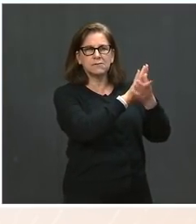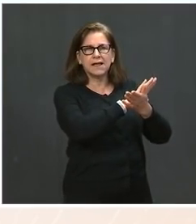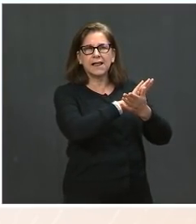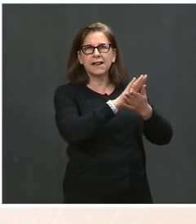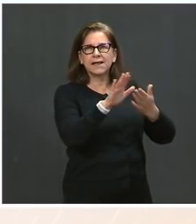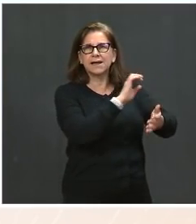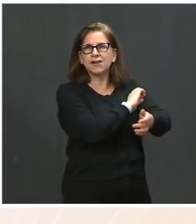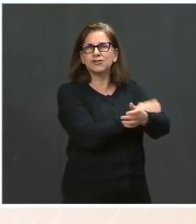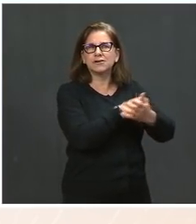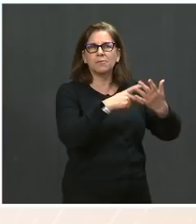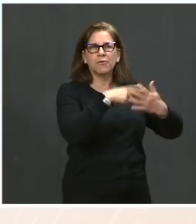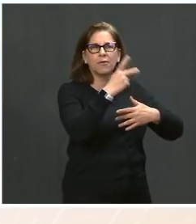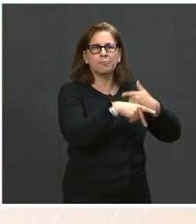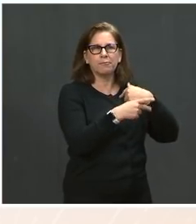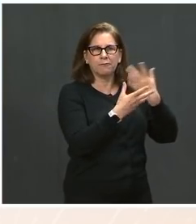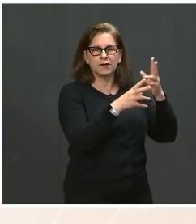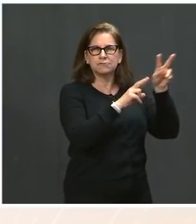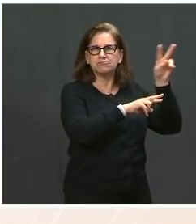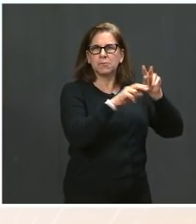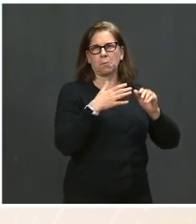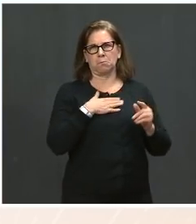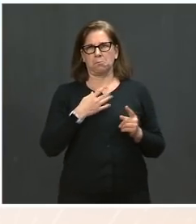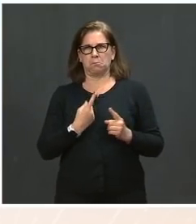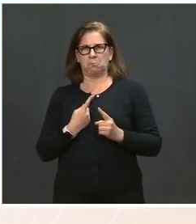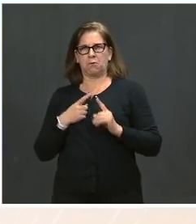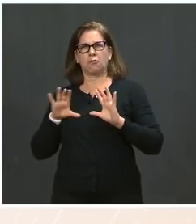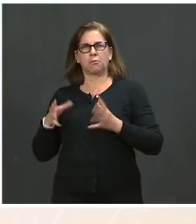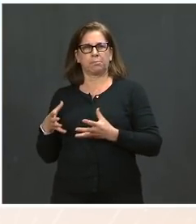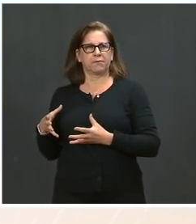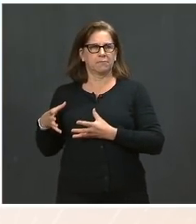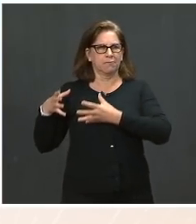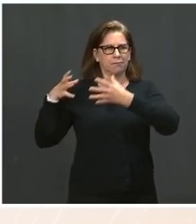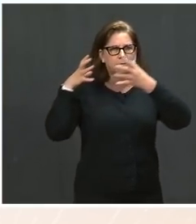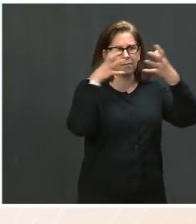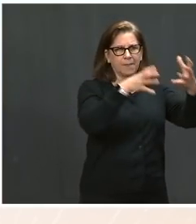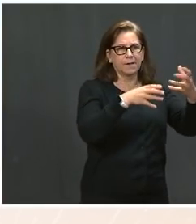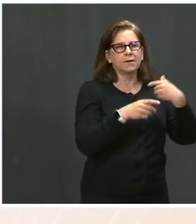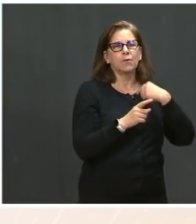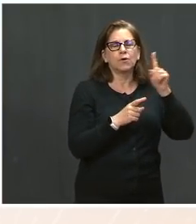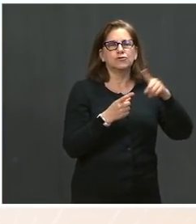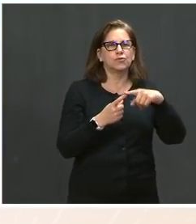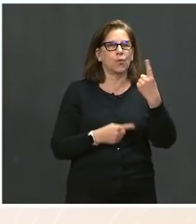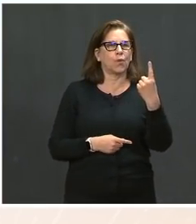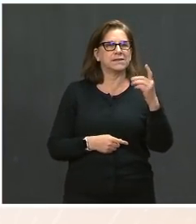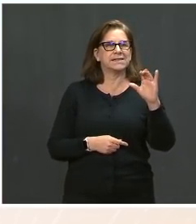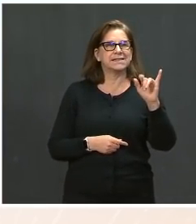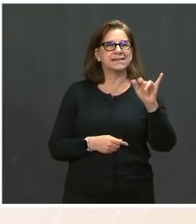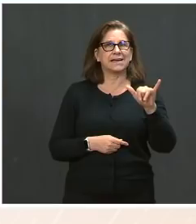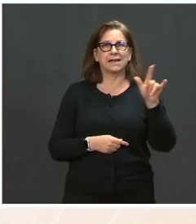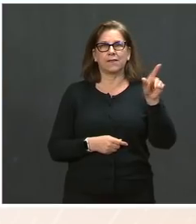It was with a group. And we went to a city, and I was standing next to the mayor of the city in China,